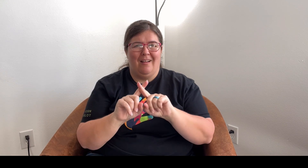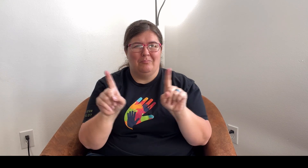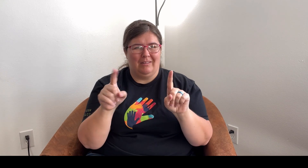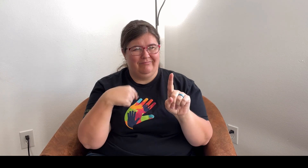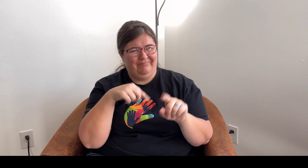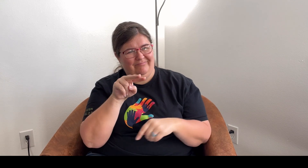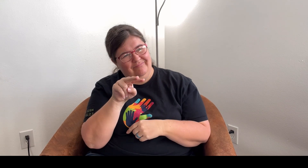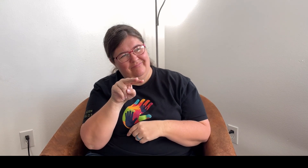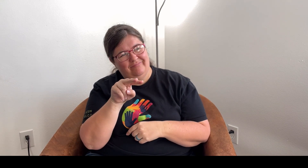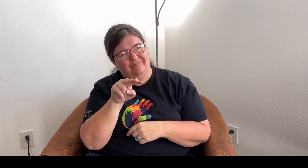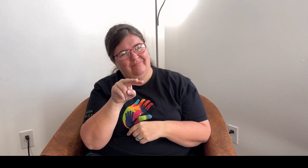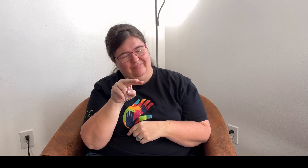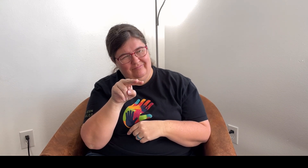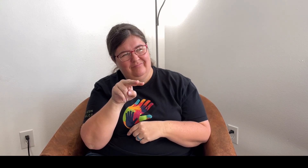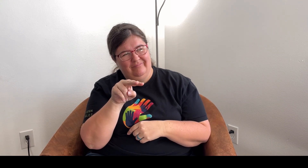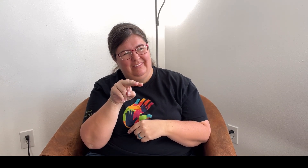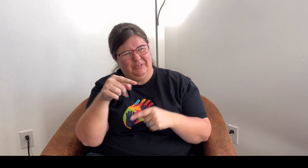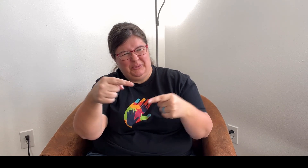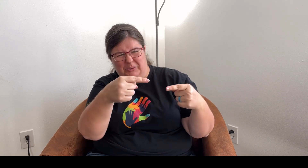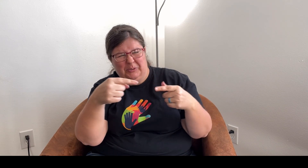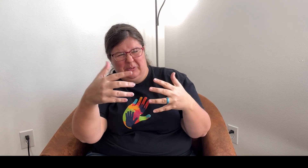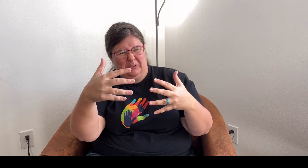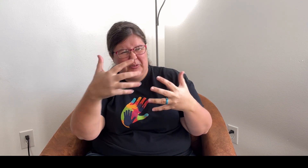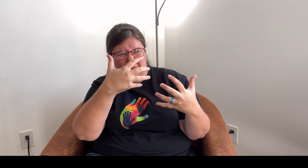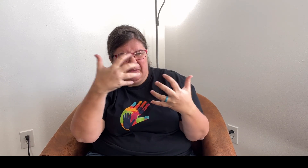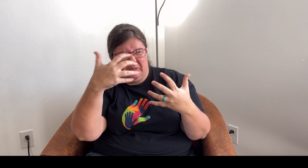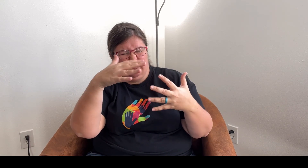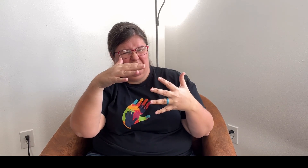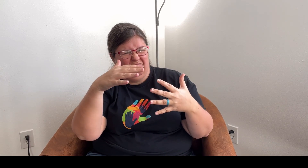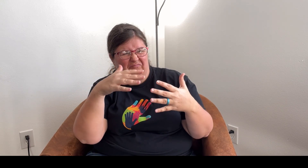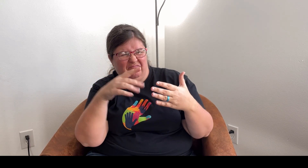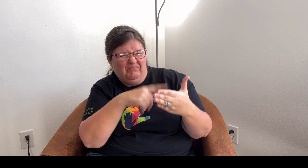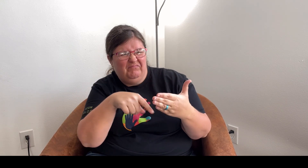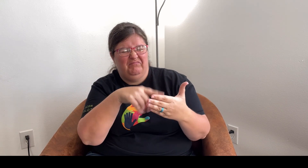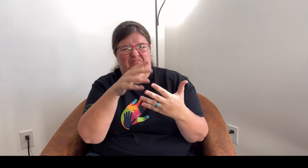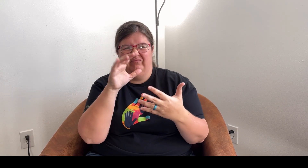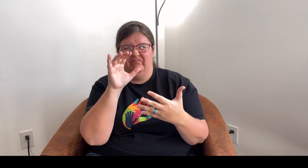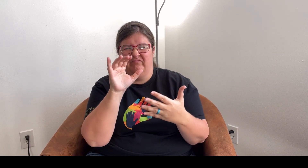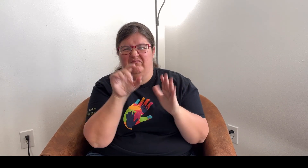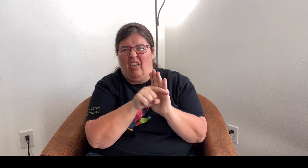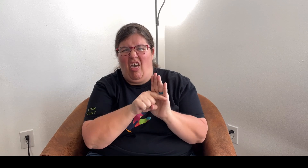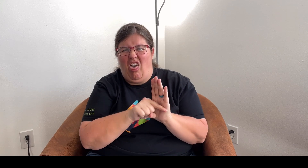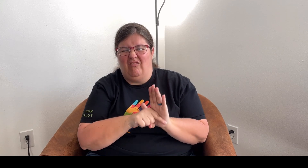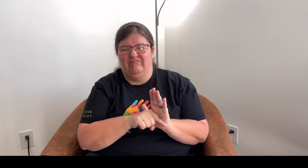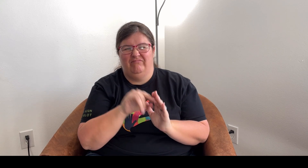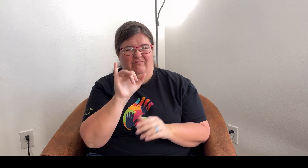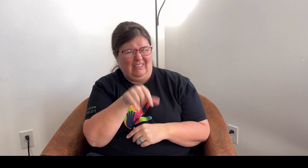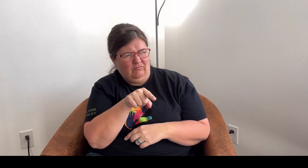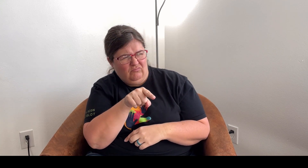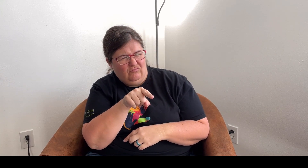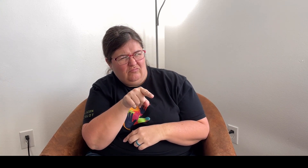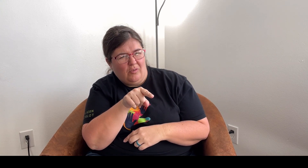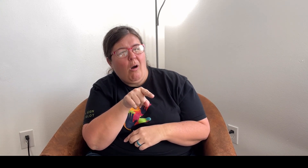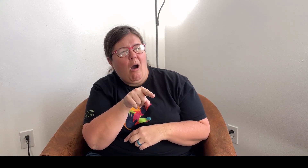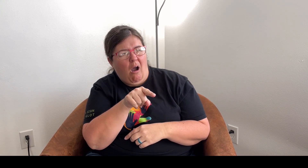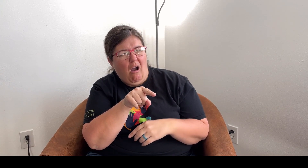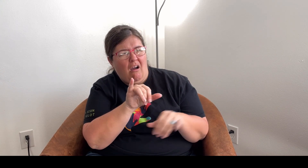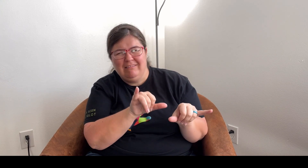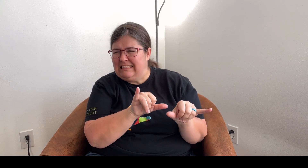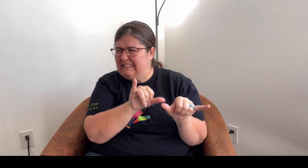But as I see the arguments, the anger, the drama, the criticism, the rampant negativity,